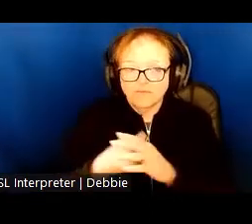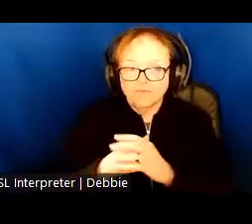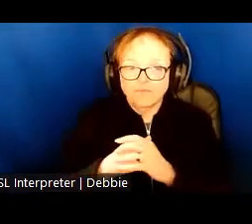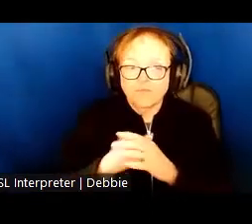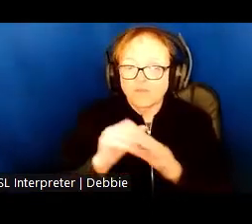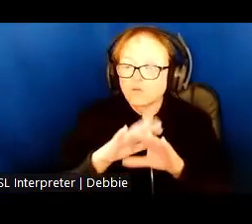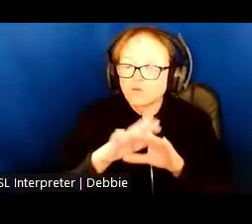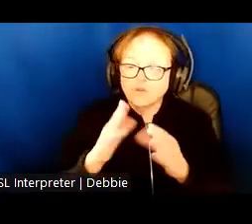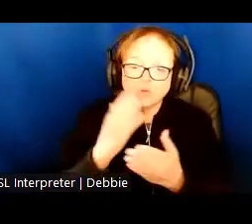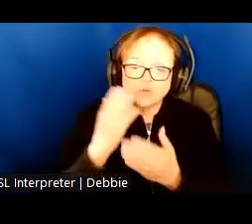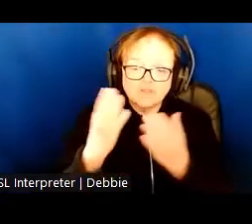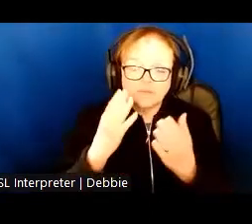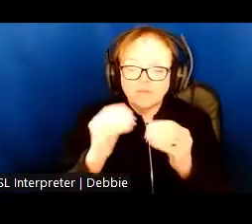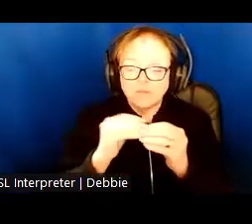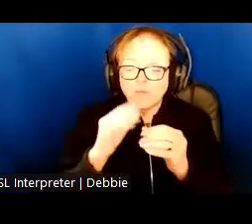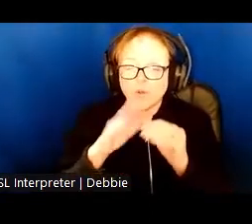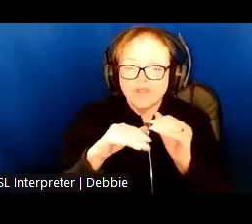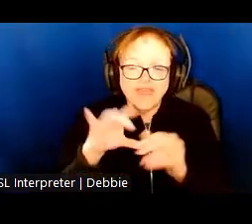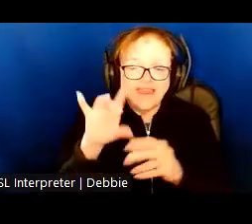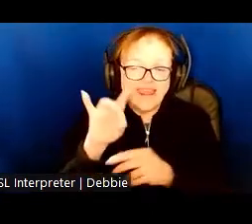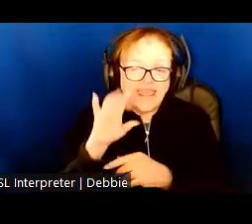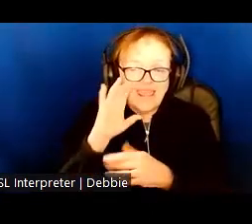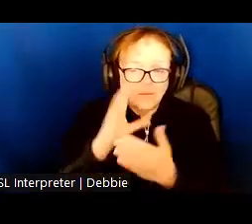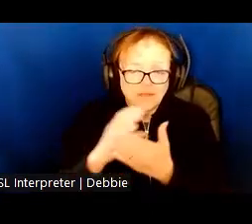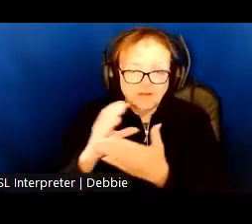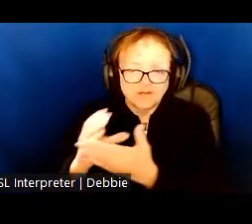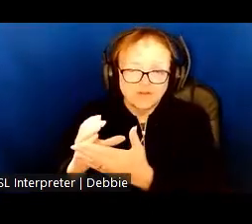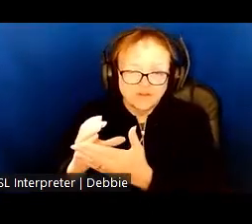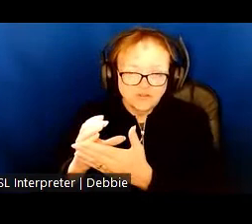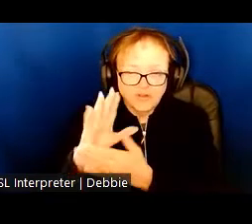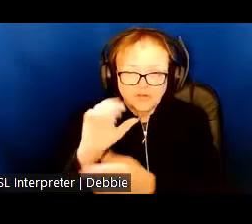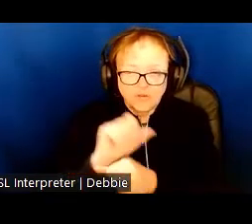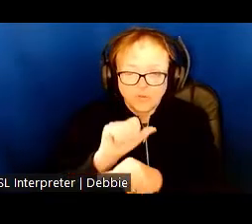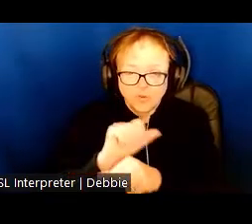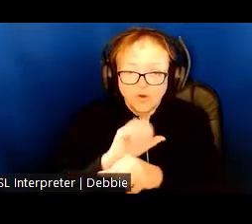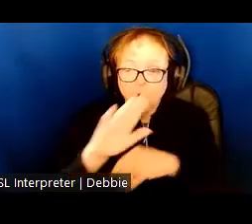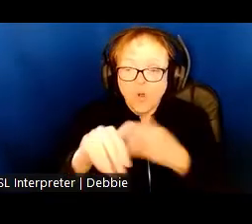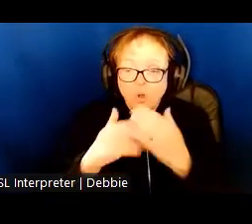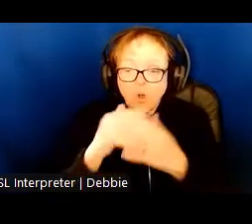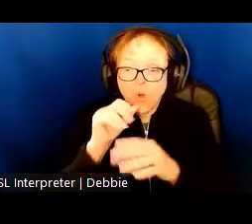more than eight total examples of your work. All work samples must have been created after